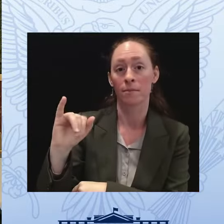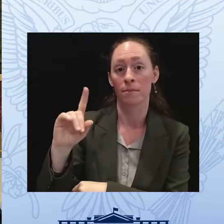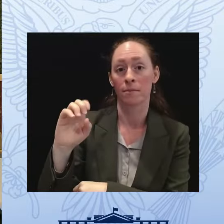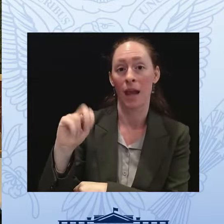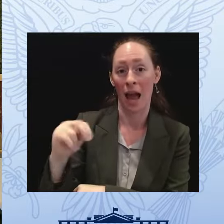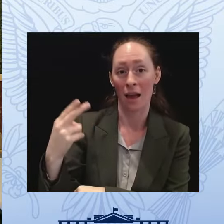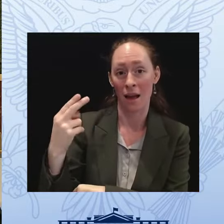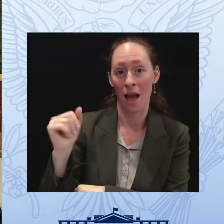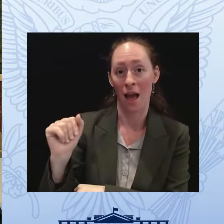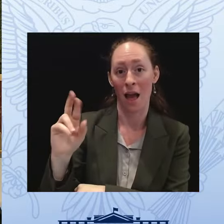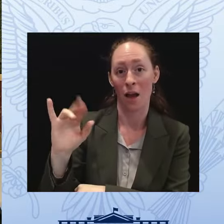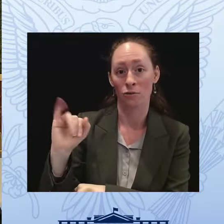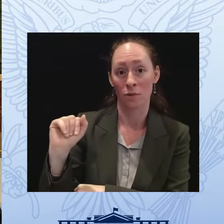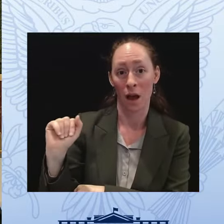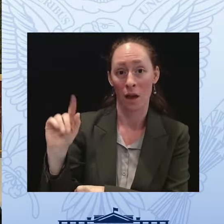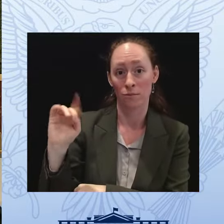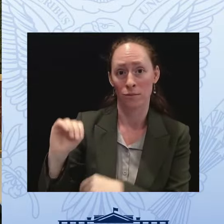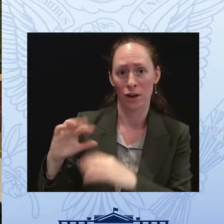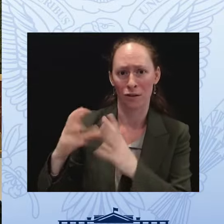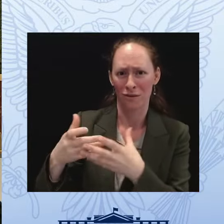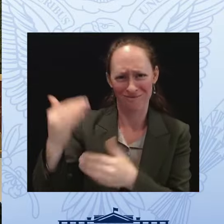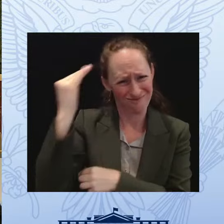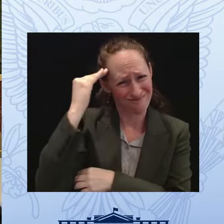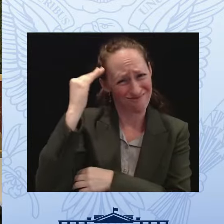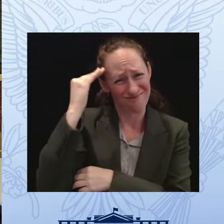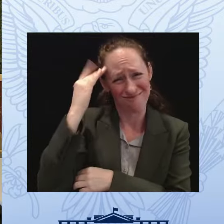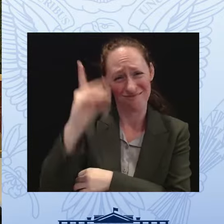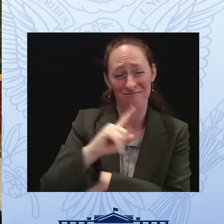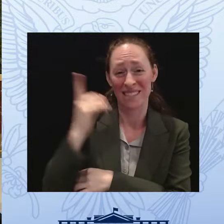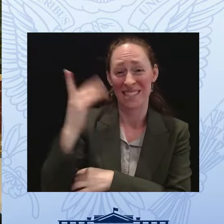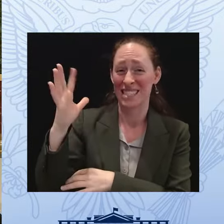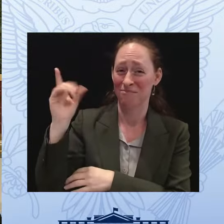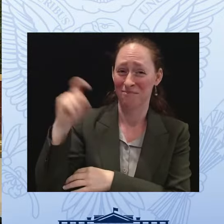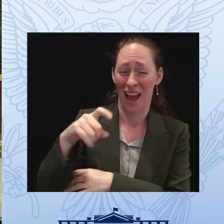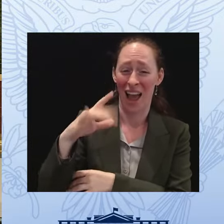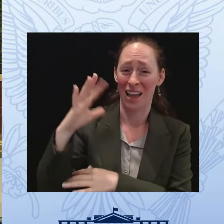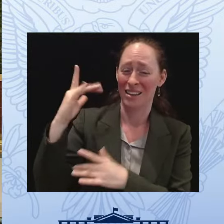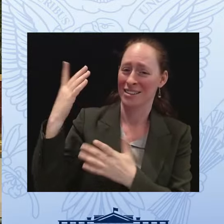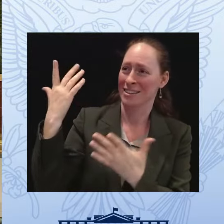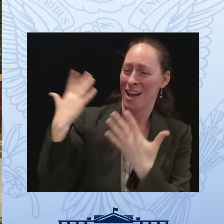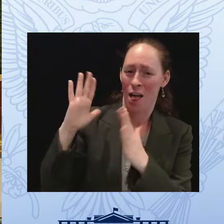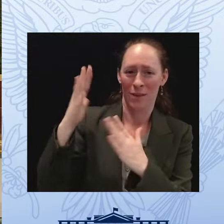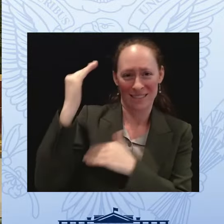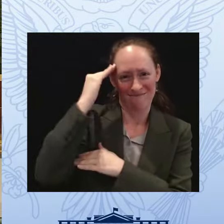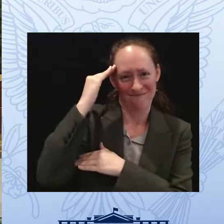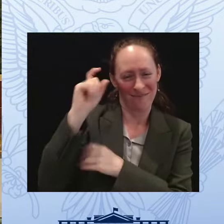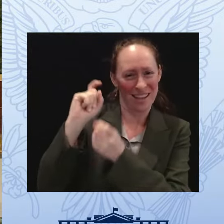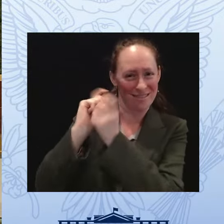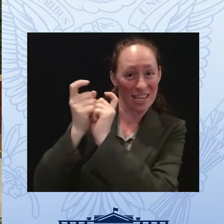No one more than Dr. Biden has helped us make child care